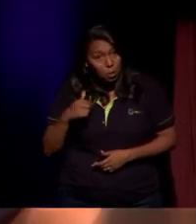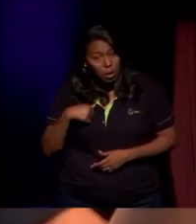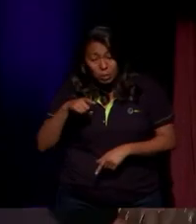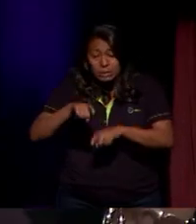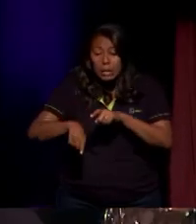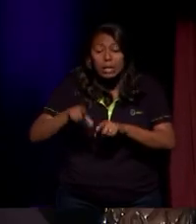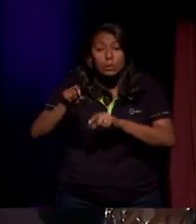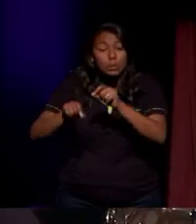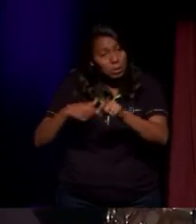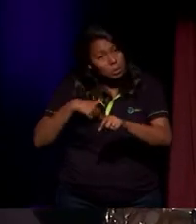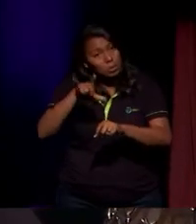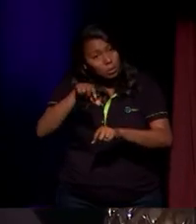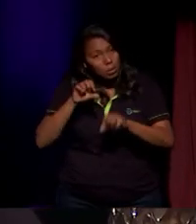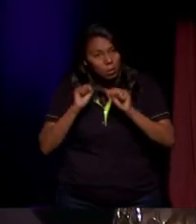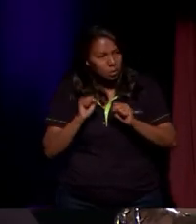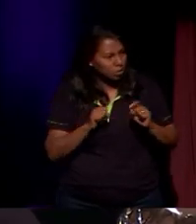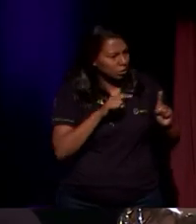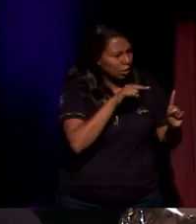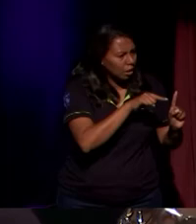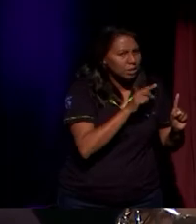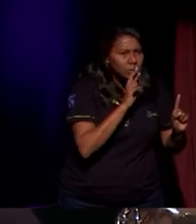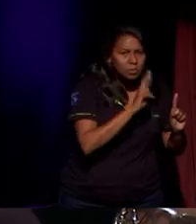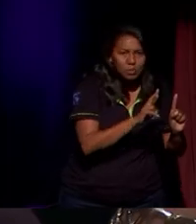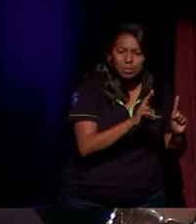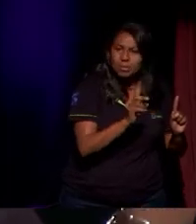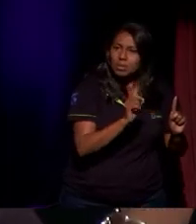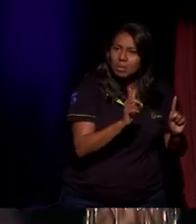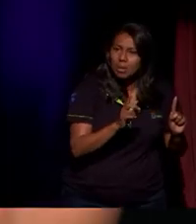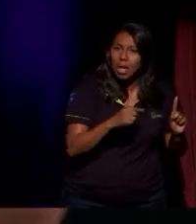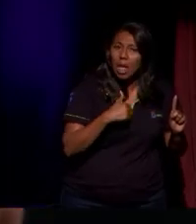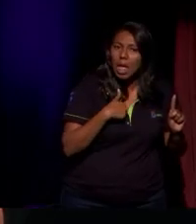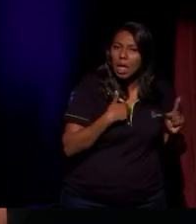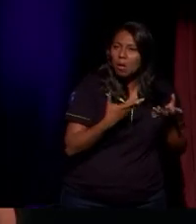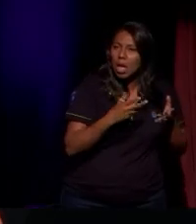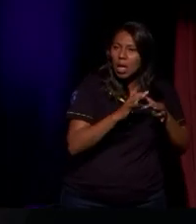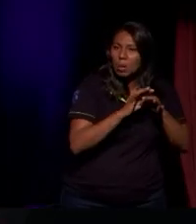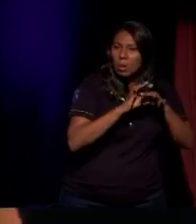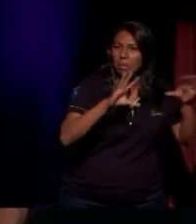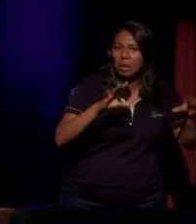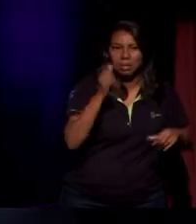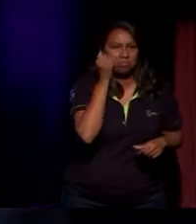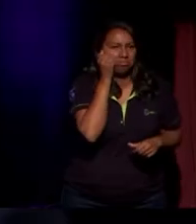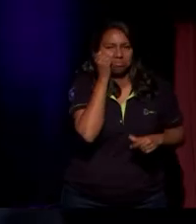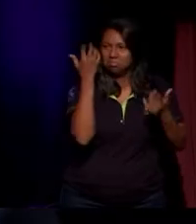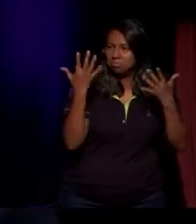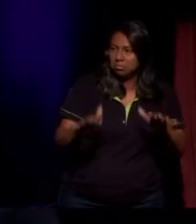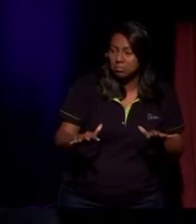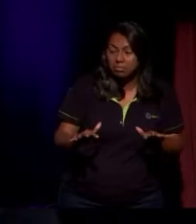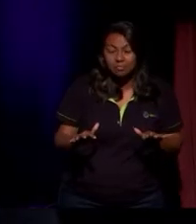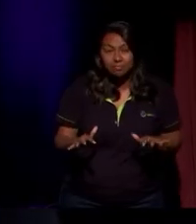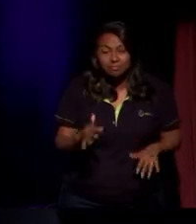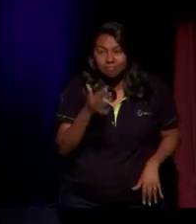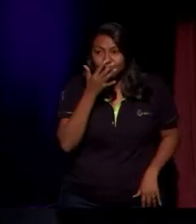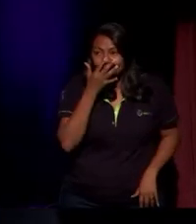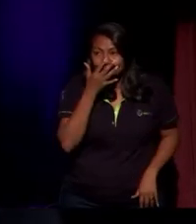And the other responds, we want freedom, not debauchery, so it was very evident there